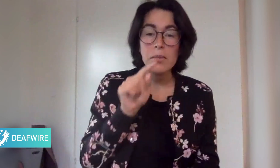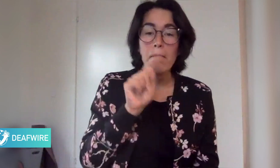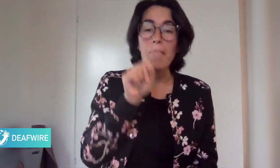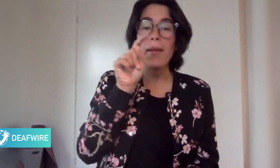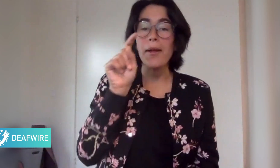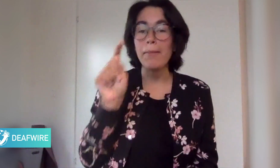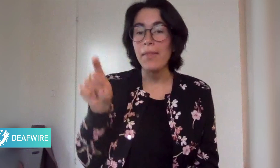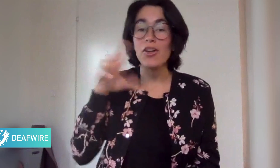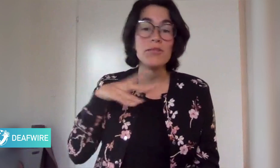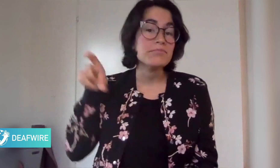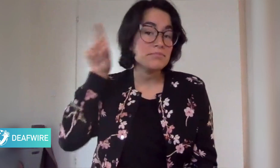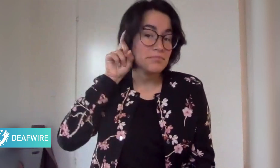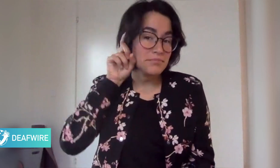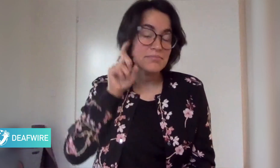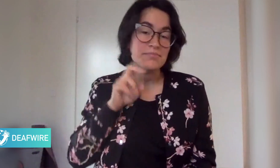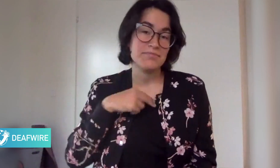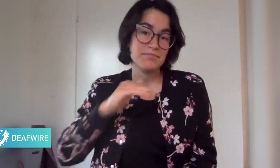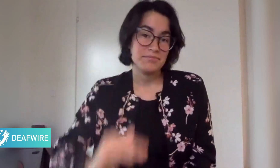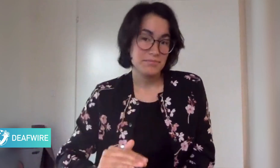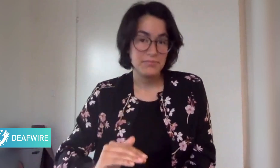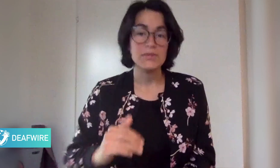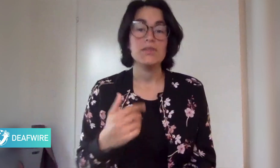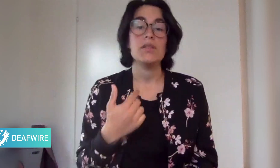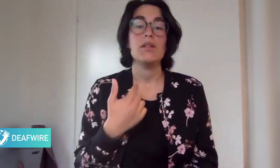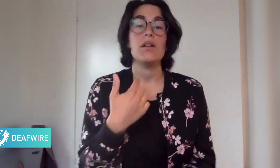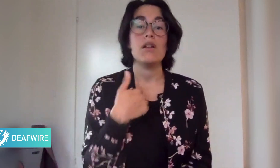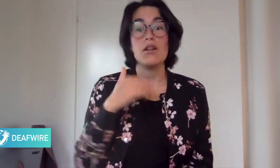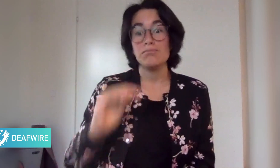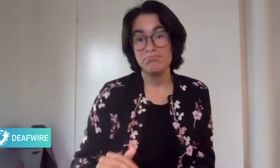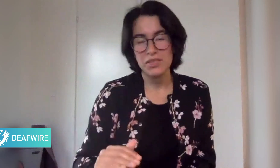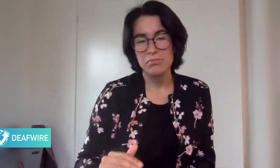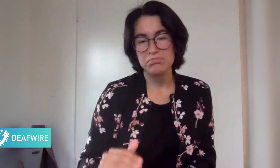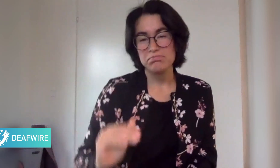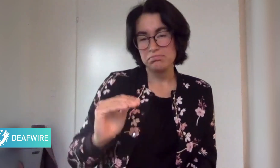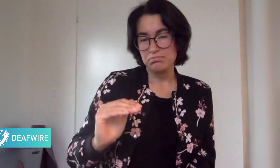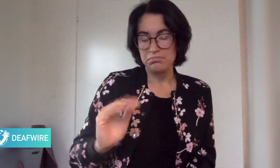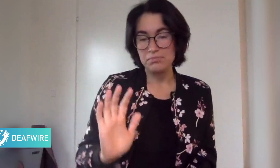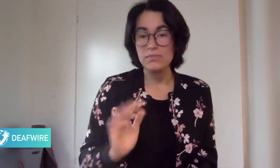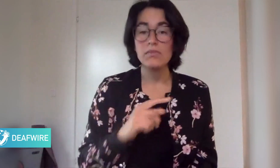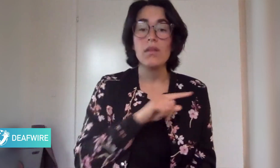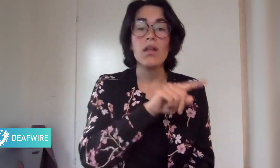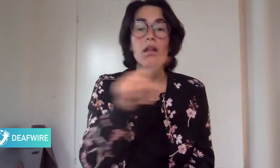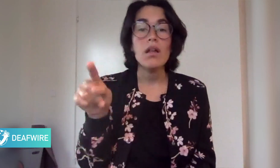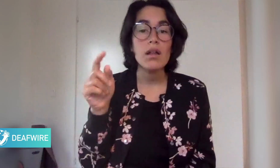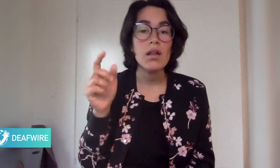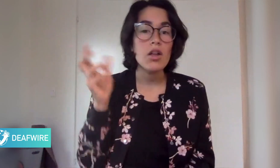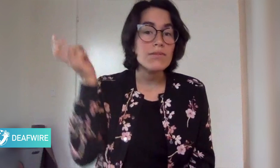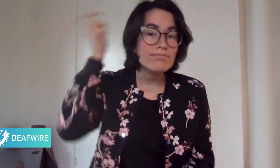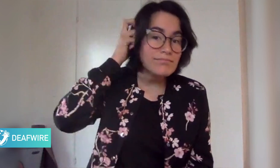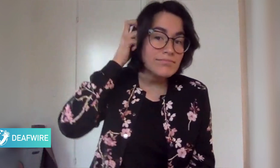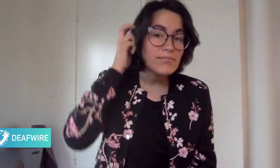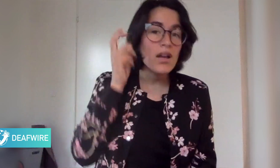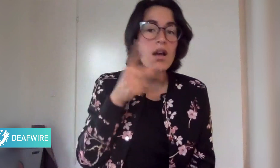I went to a Deaf school and met many Deaf people. A few of them had hearing aids.